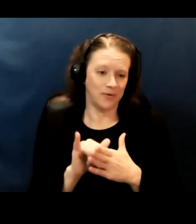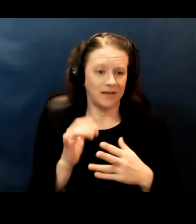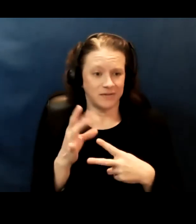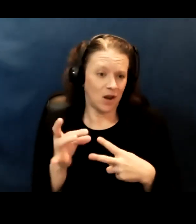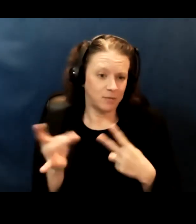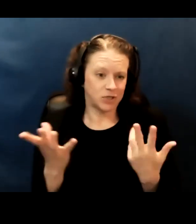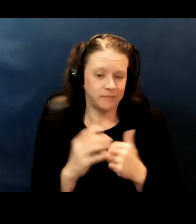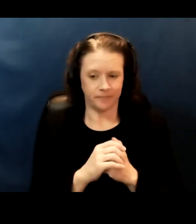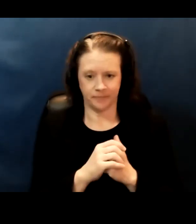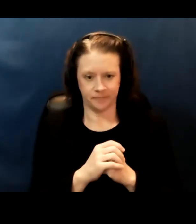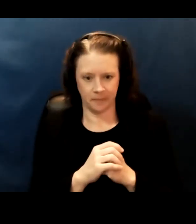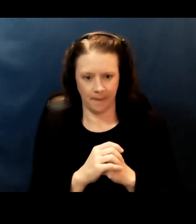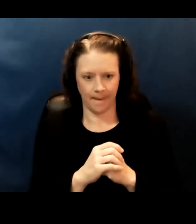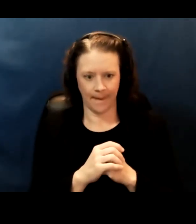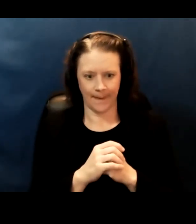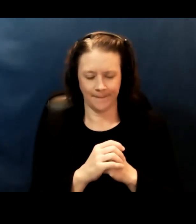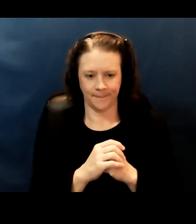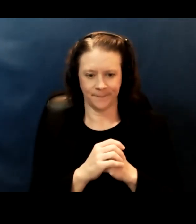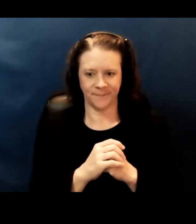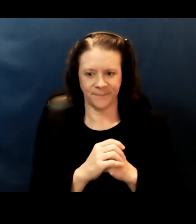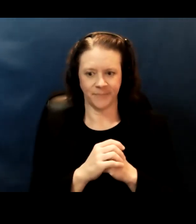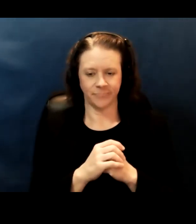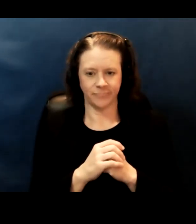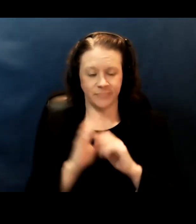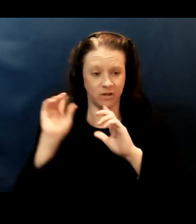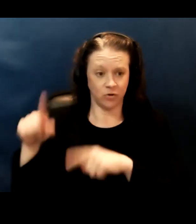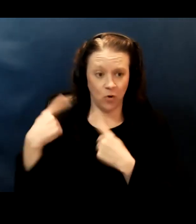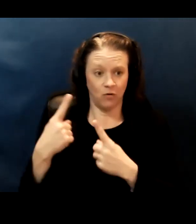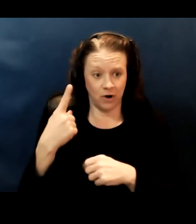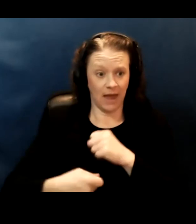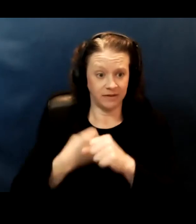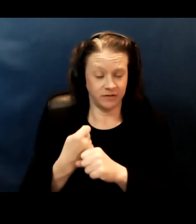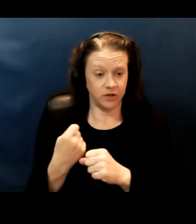else, things turn to more livestreamed events than I ever have in